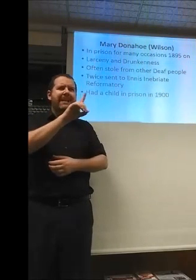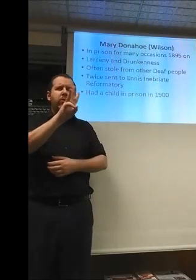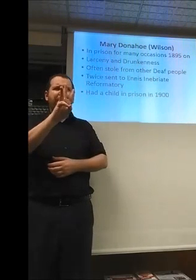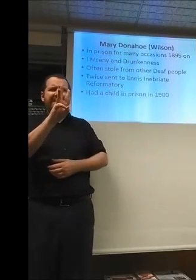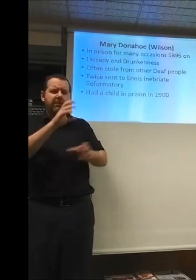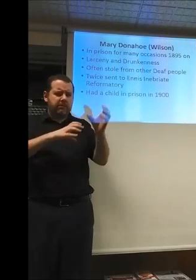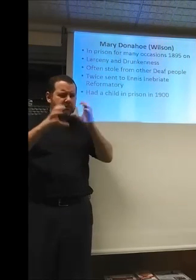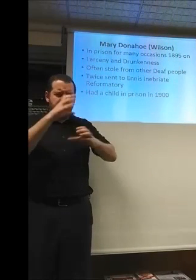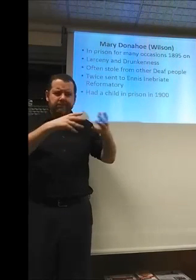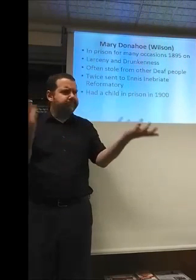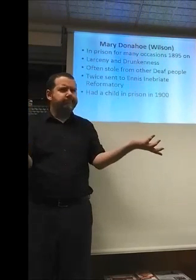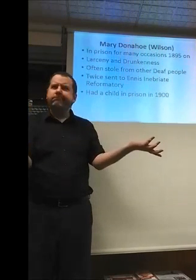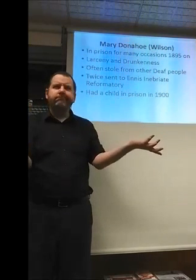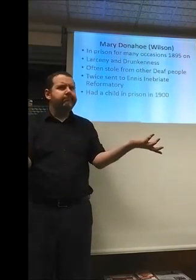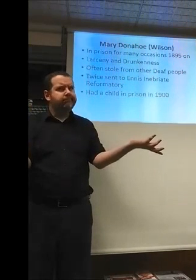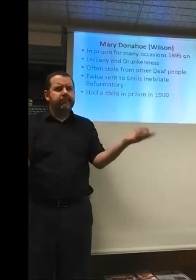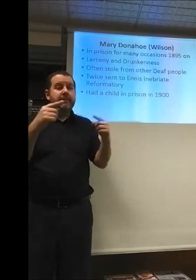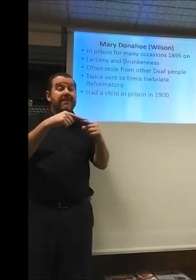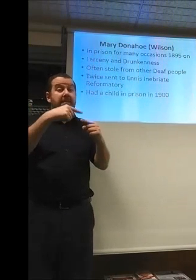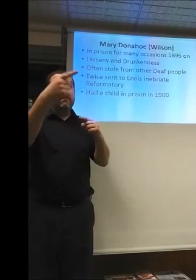with her, could understand her no problem.